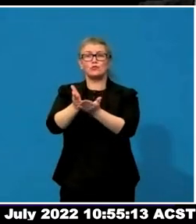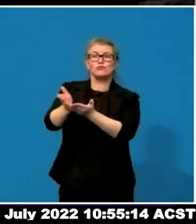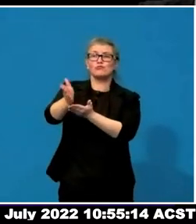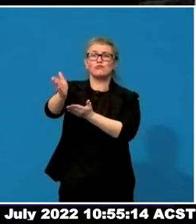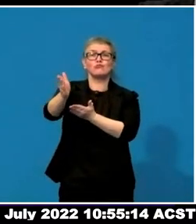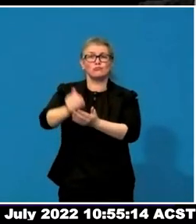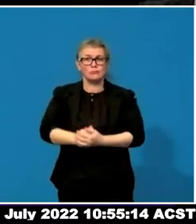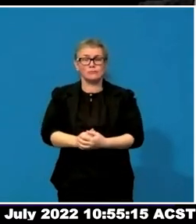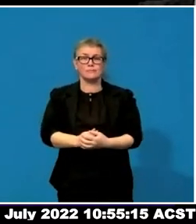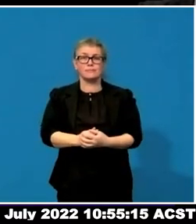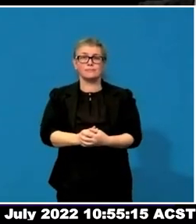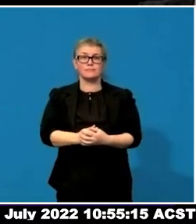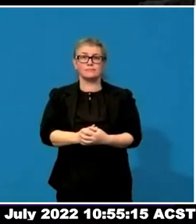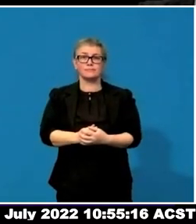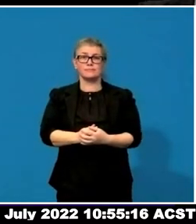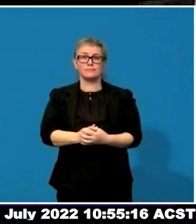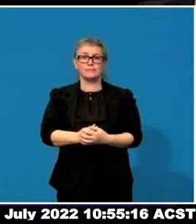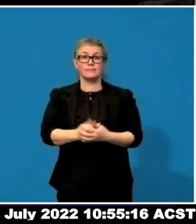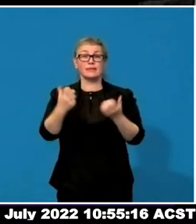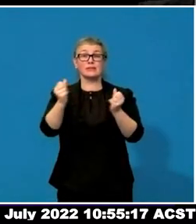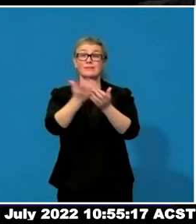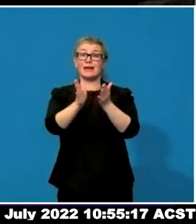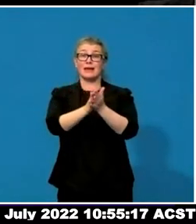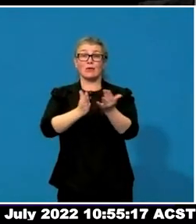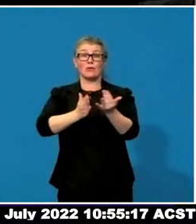This is achieved through interpreting a client's First Nations sign language system